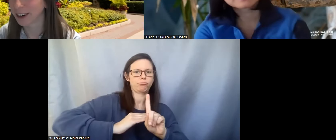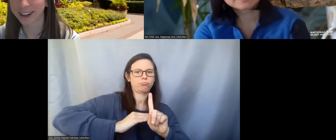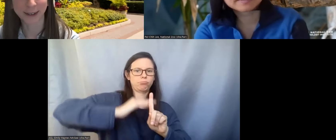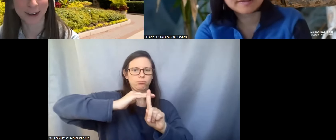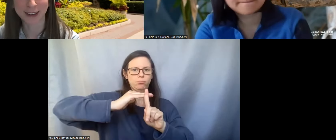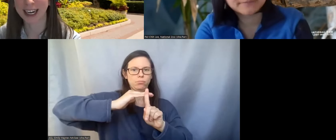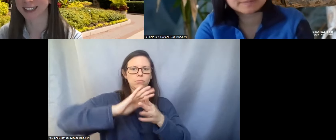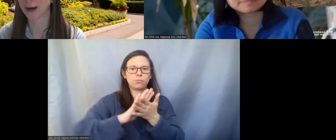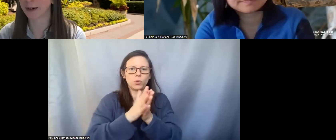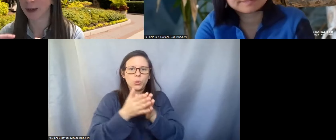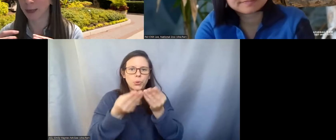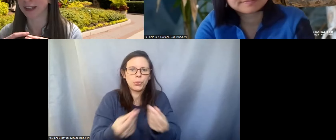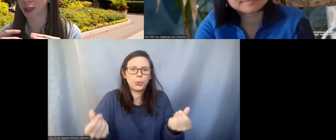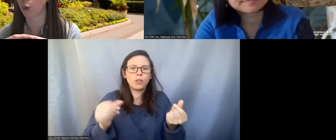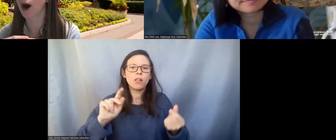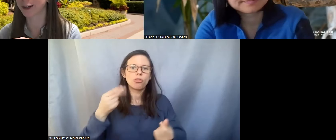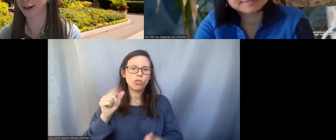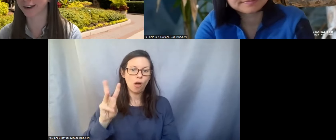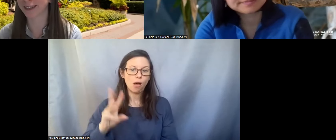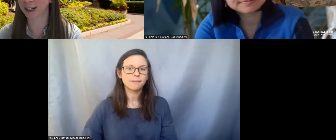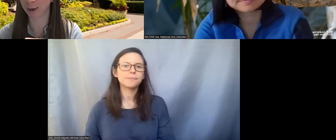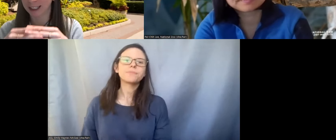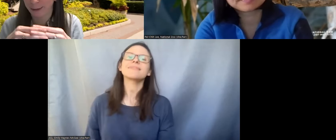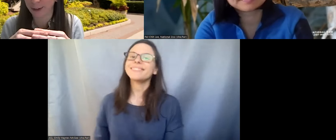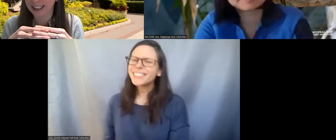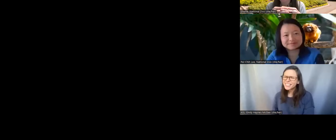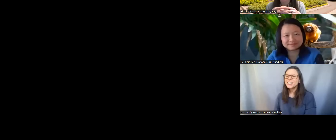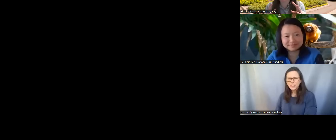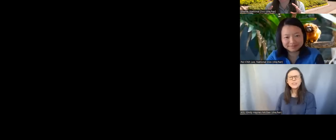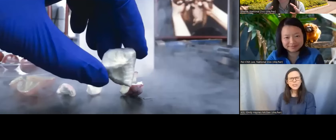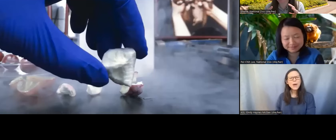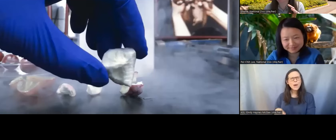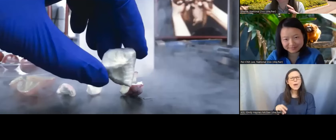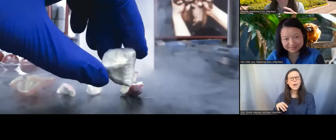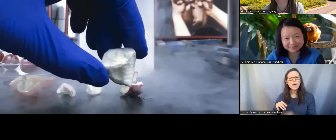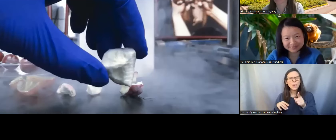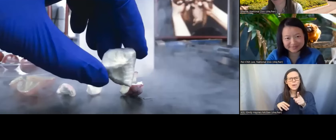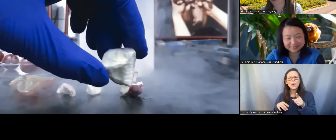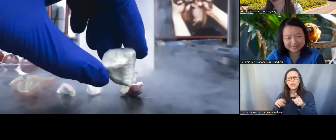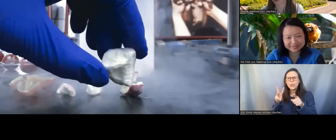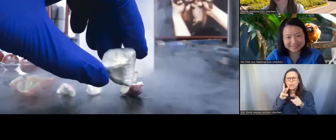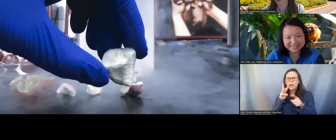Shellie: Very cool yeah so it's the water that when it freezes it expands. So here we have the video again